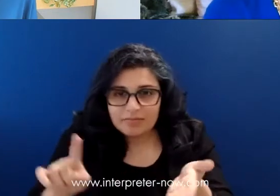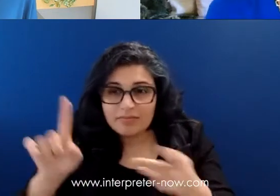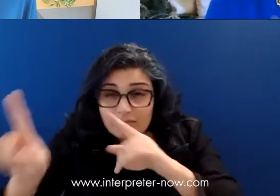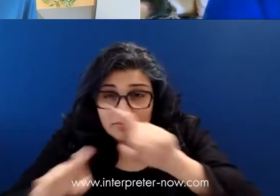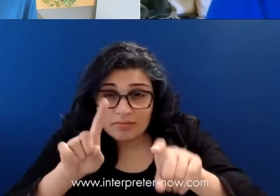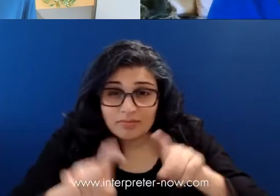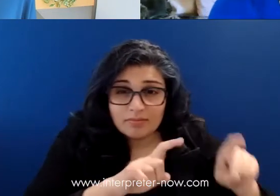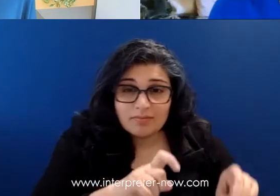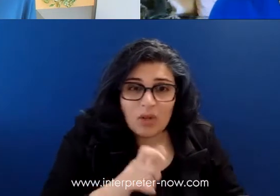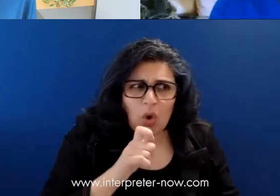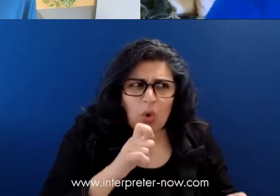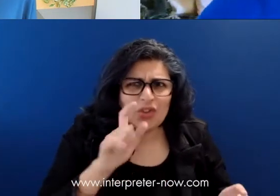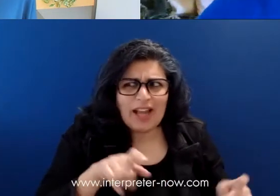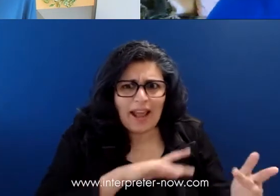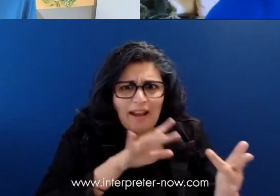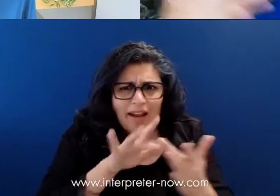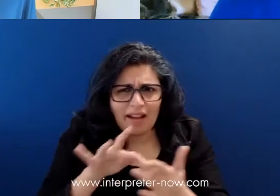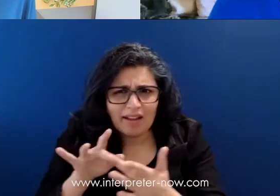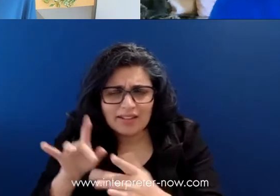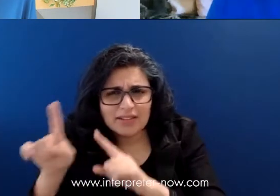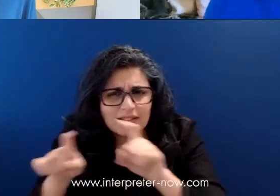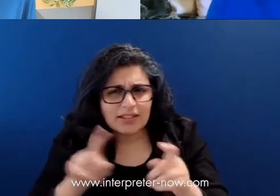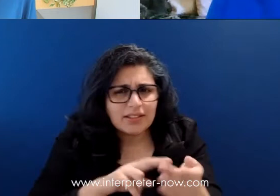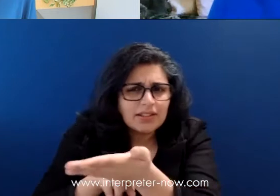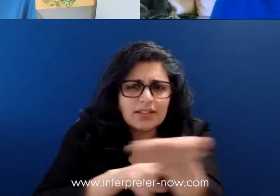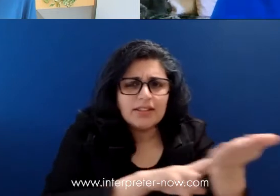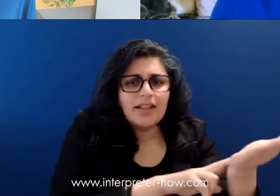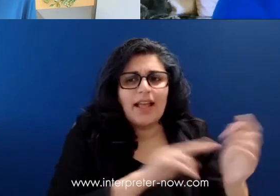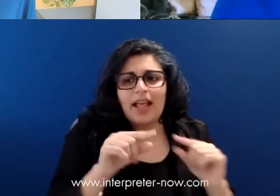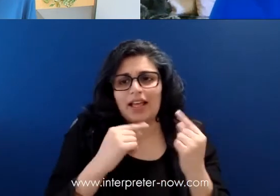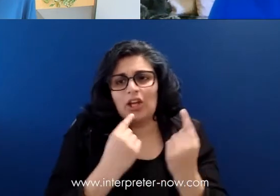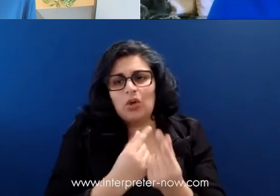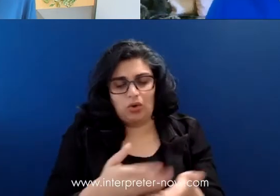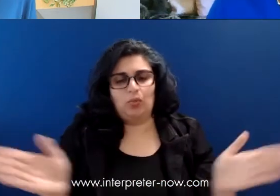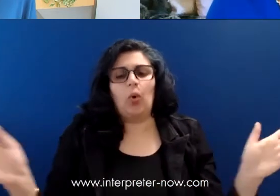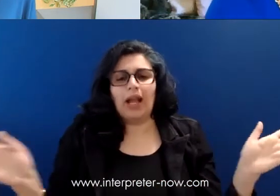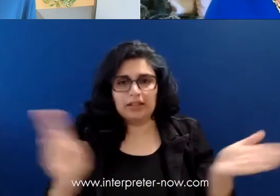who should I be checking in with, and then you can do a sort of group-wide check-in as well.